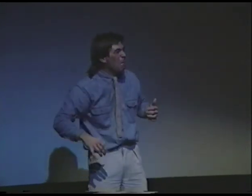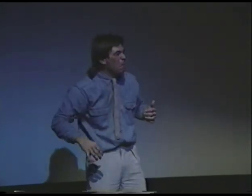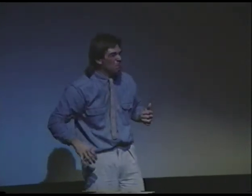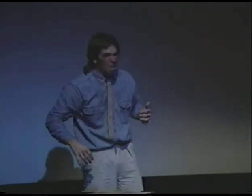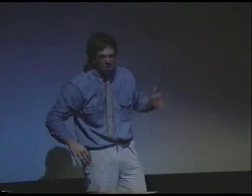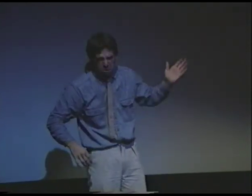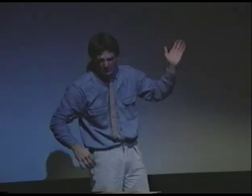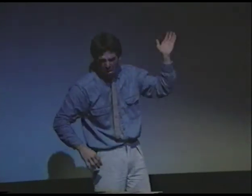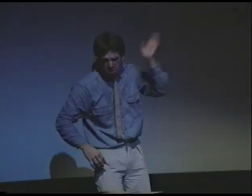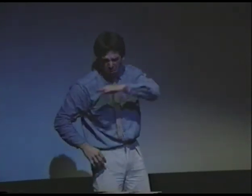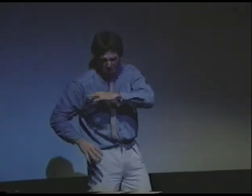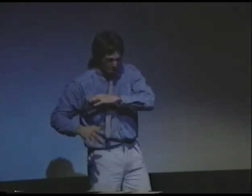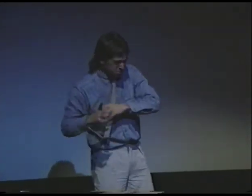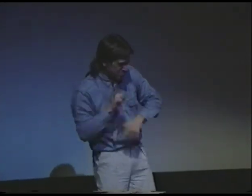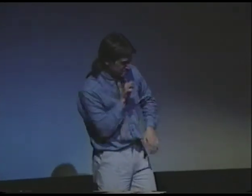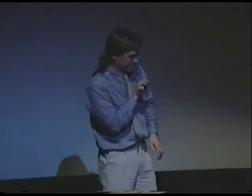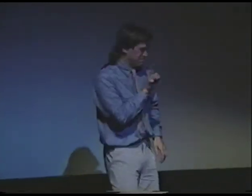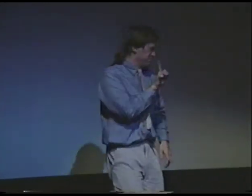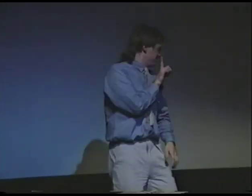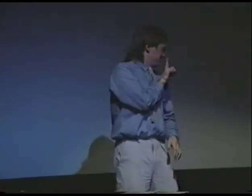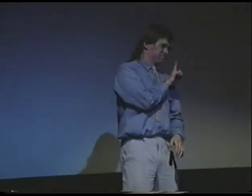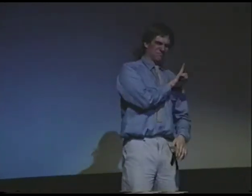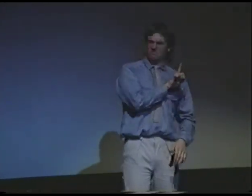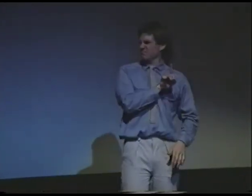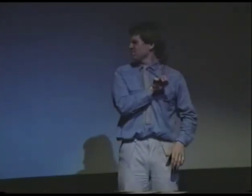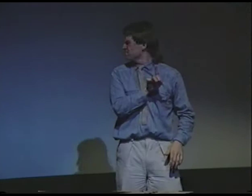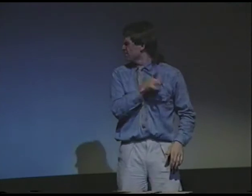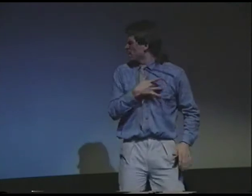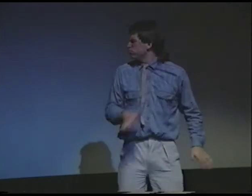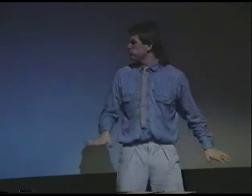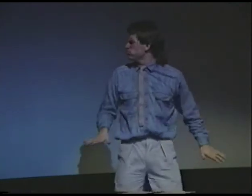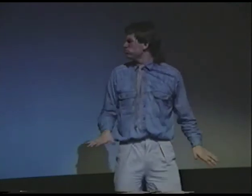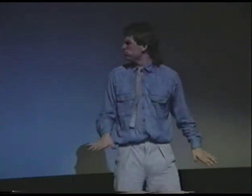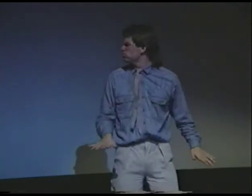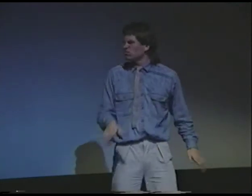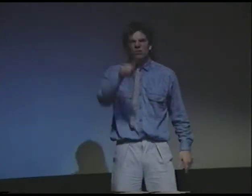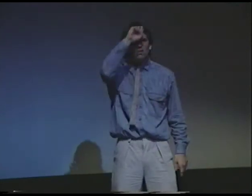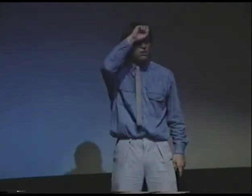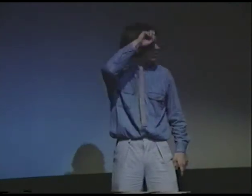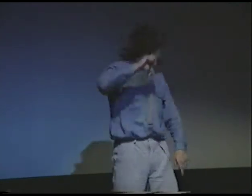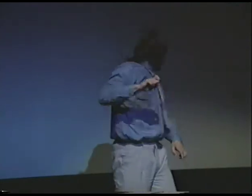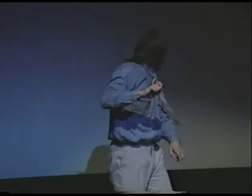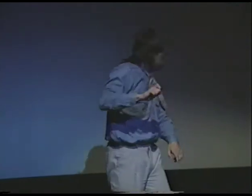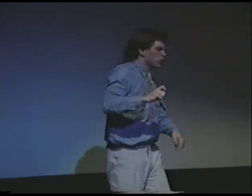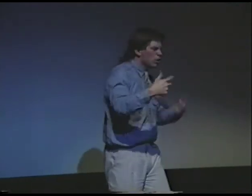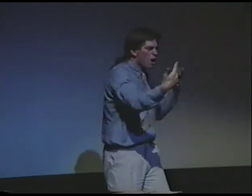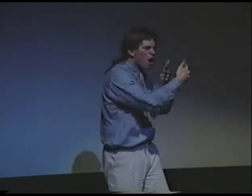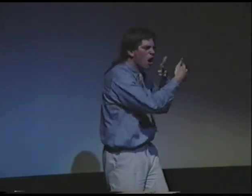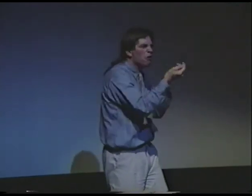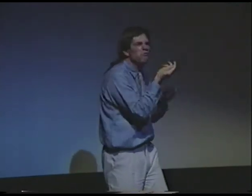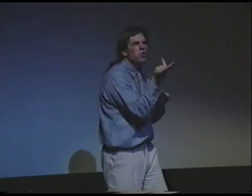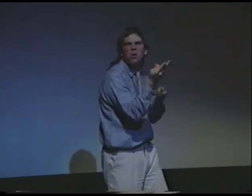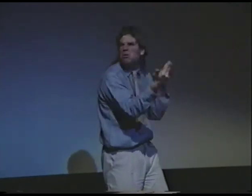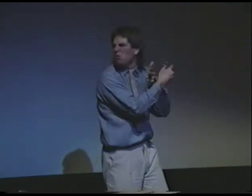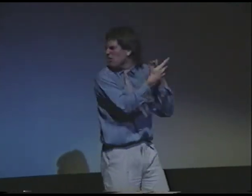And then there's the air and the pollution in the air. And I feel something strange.